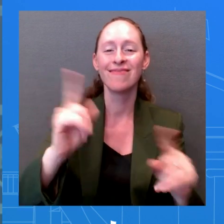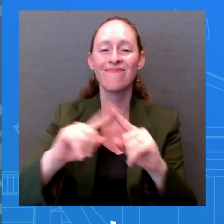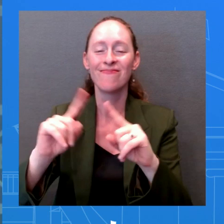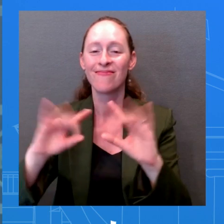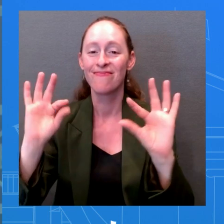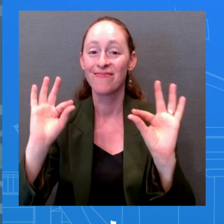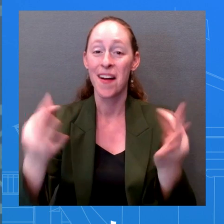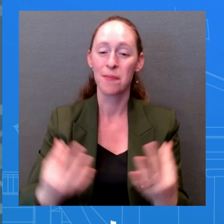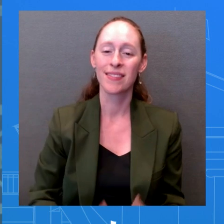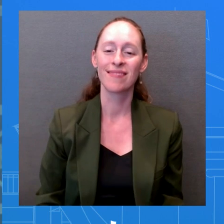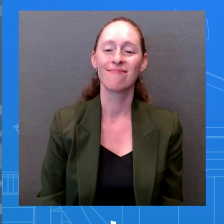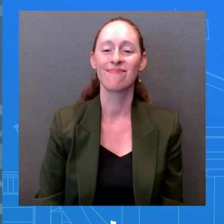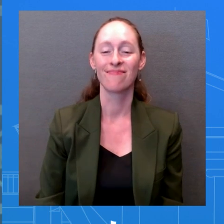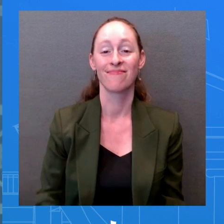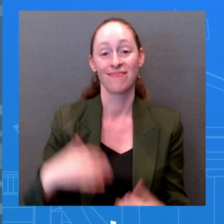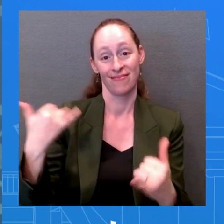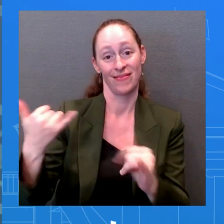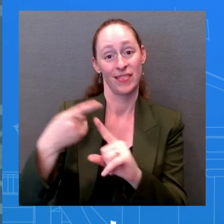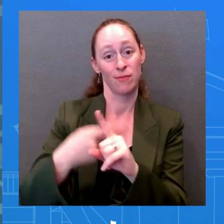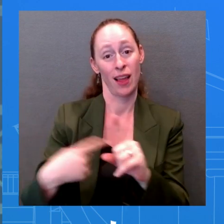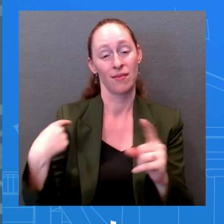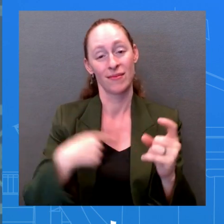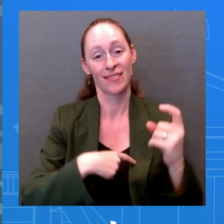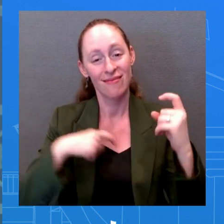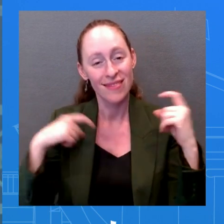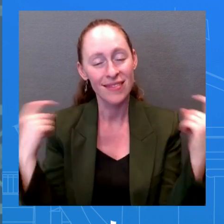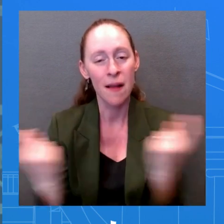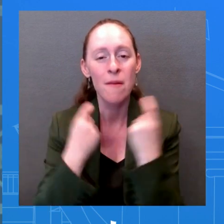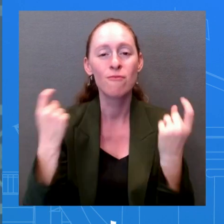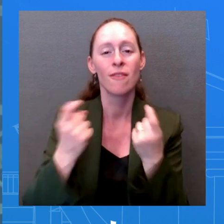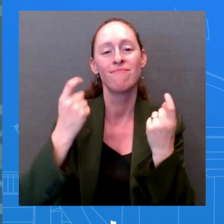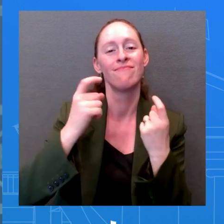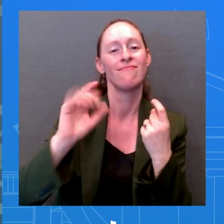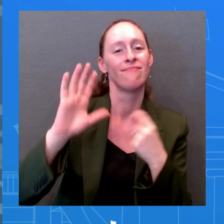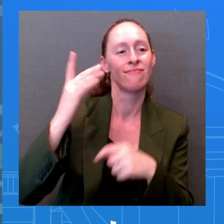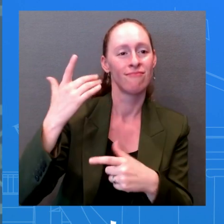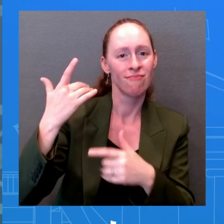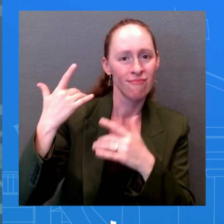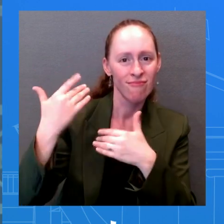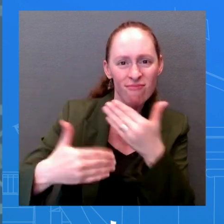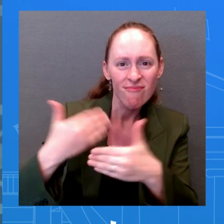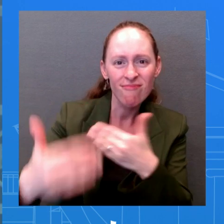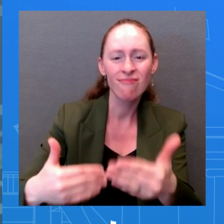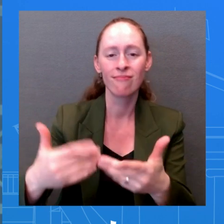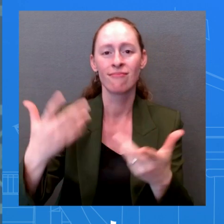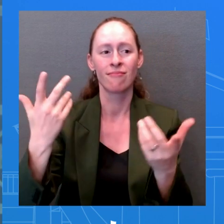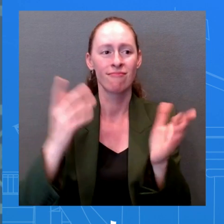we are continuing to create for Latino communities since President Biden took office and recommit